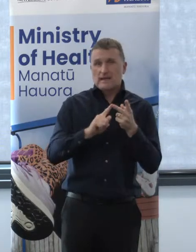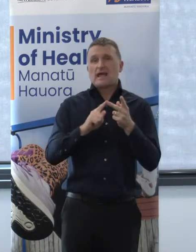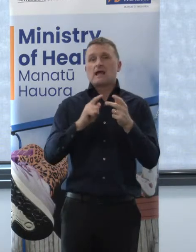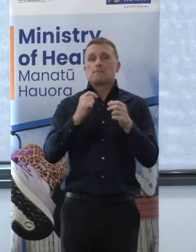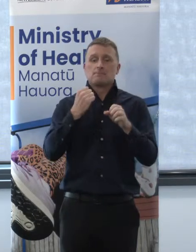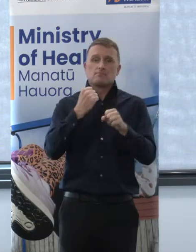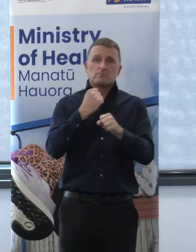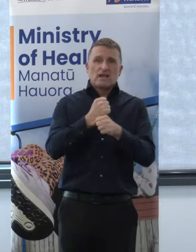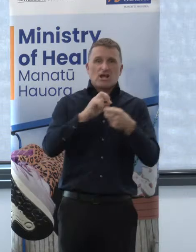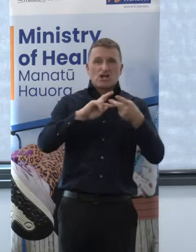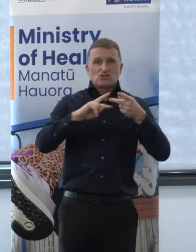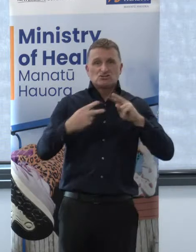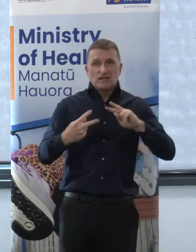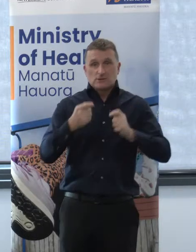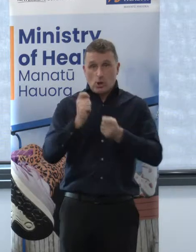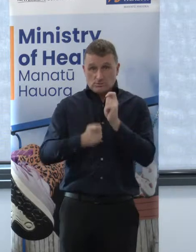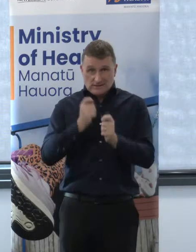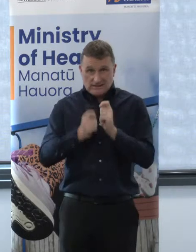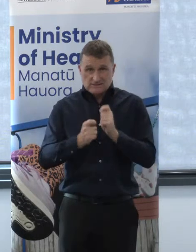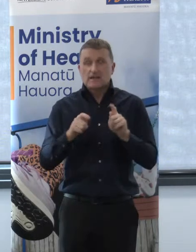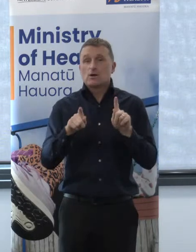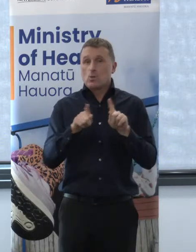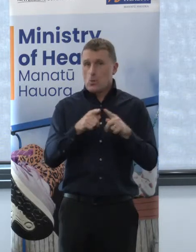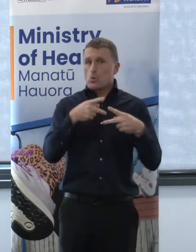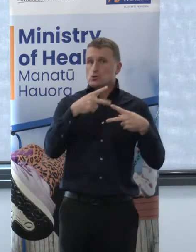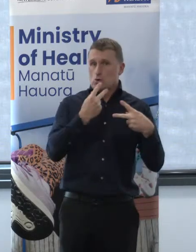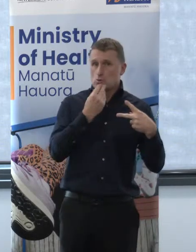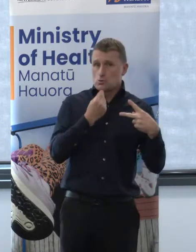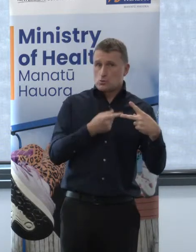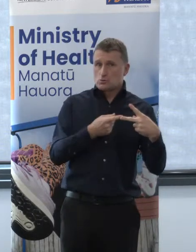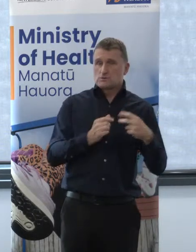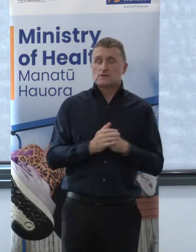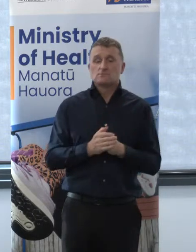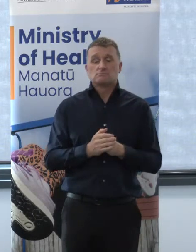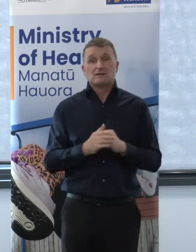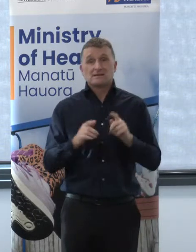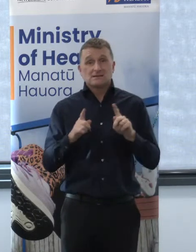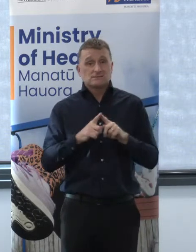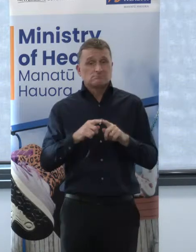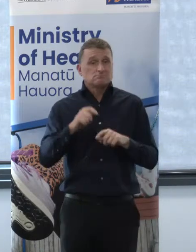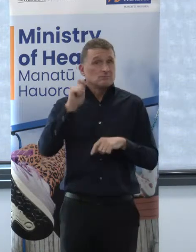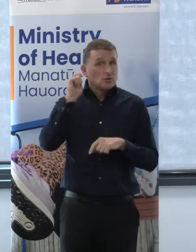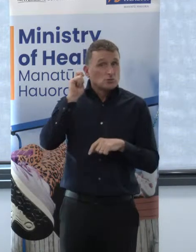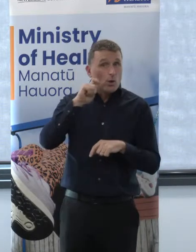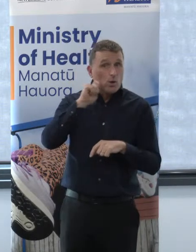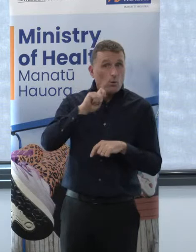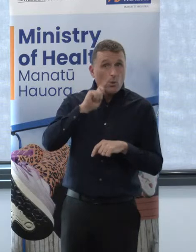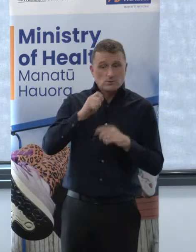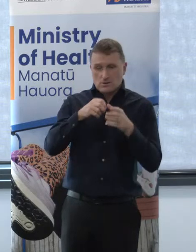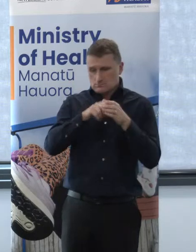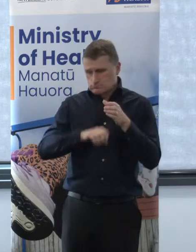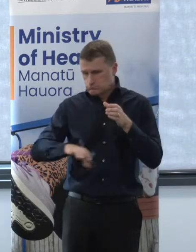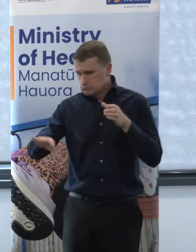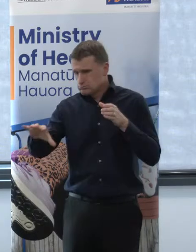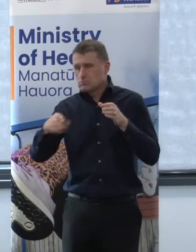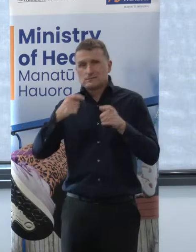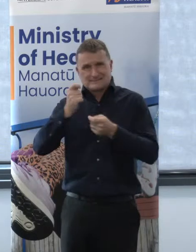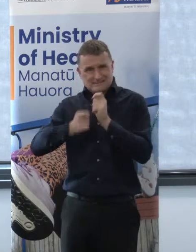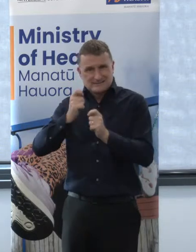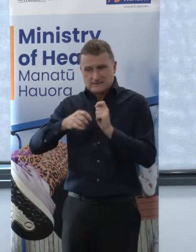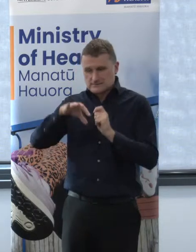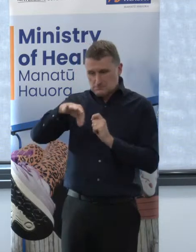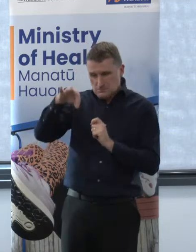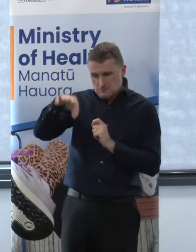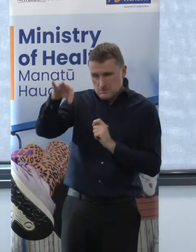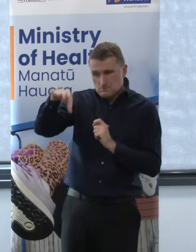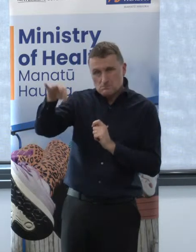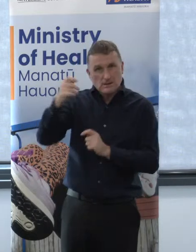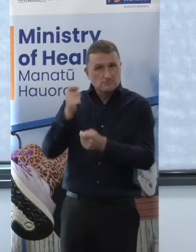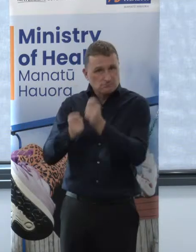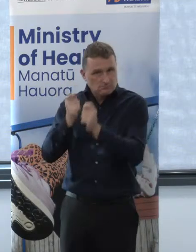antigen tests and whole gene